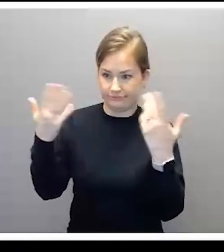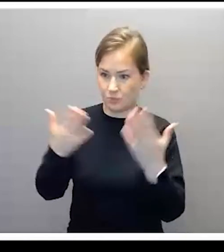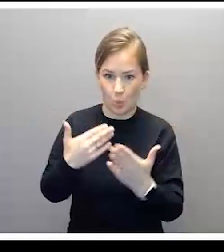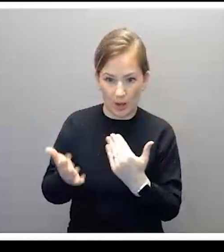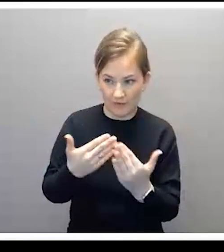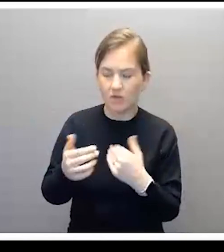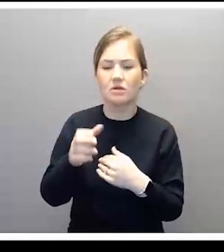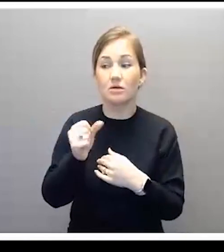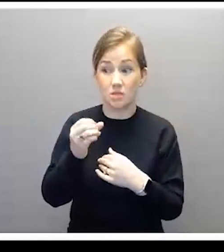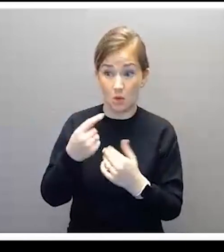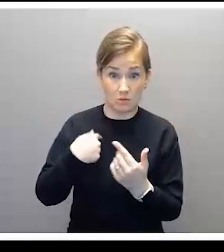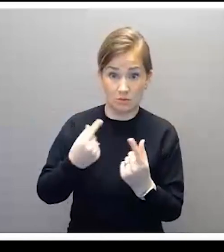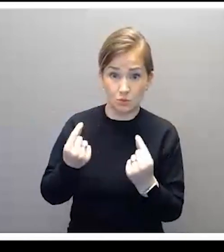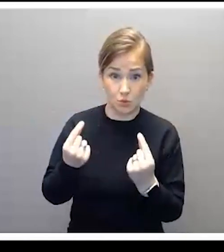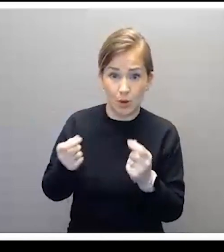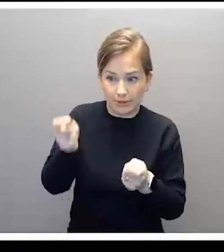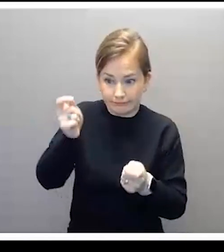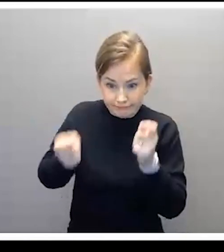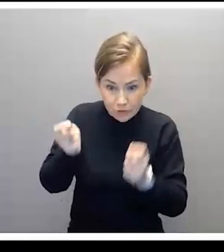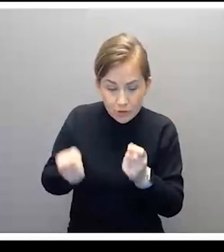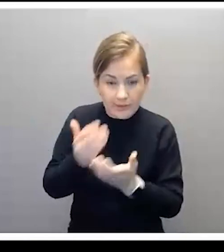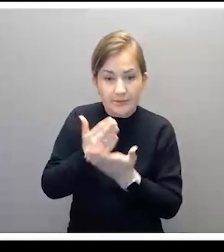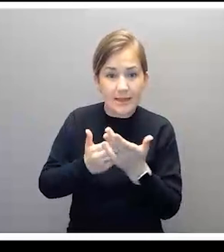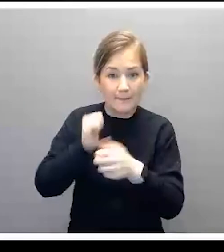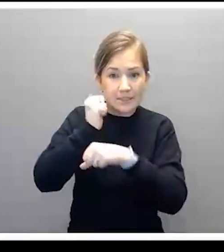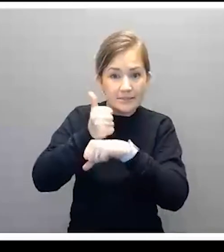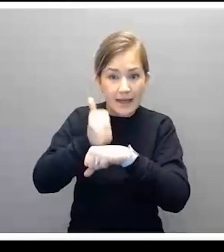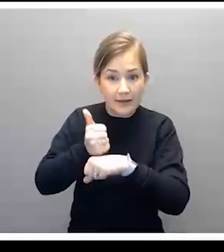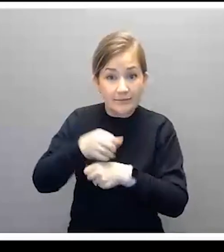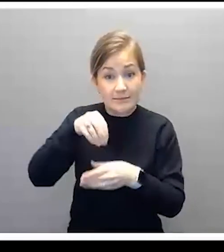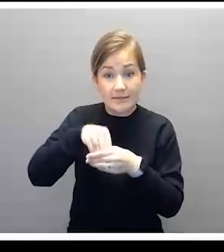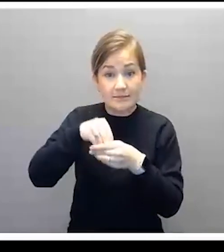So, I just go in and change a couple of settings in the console,